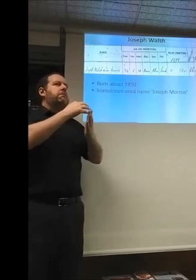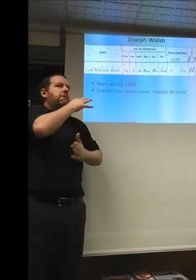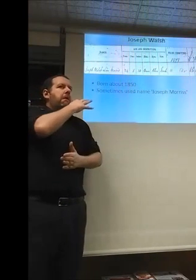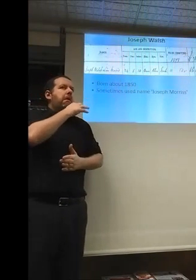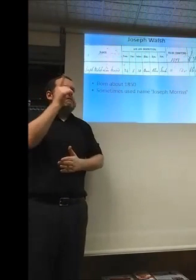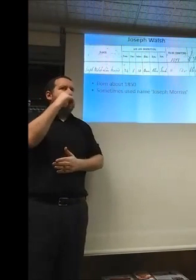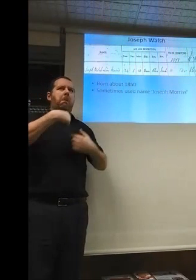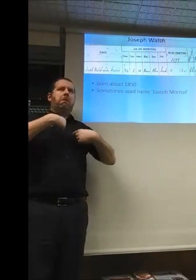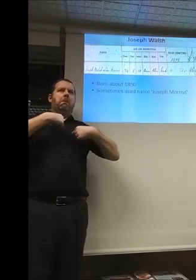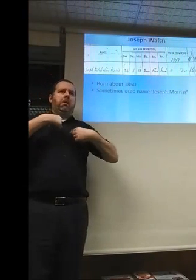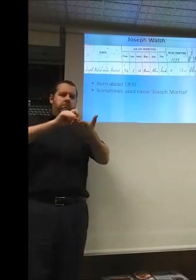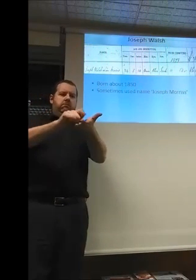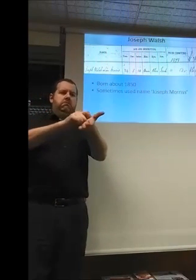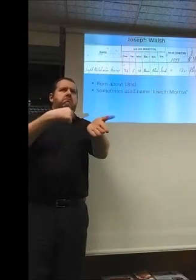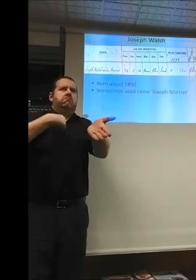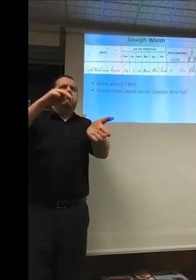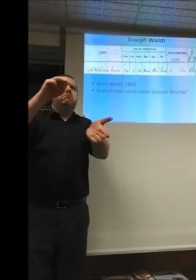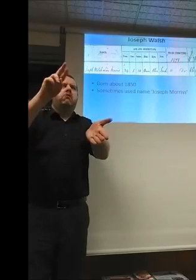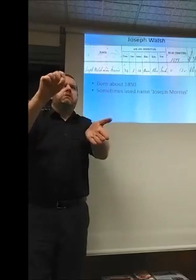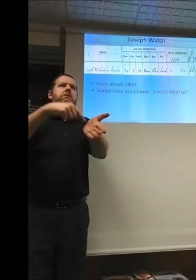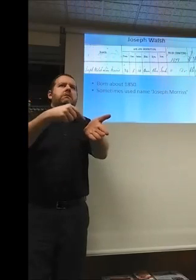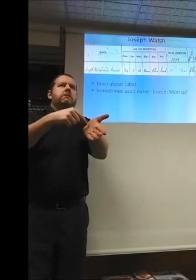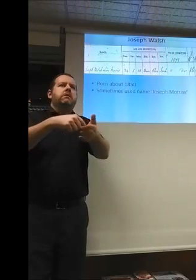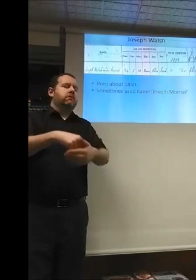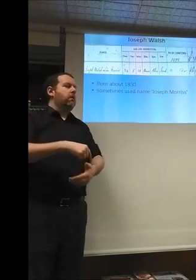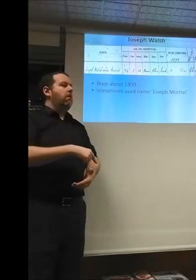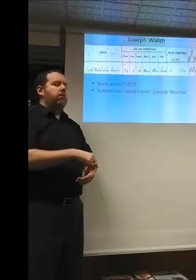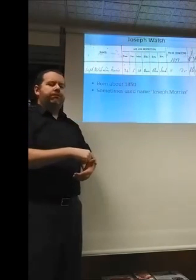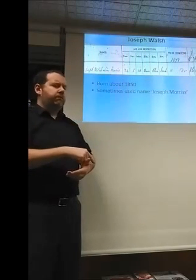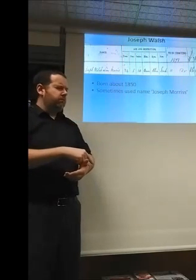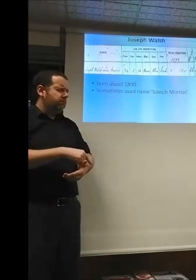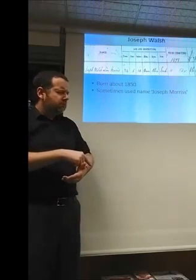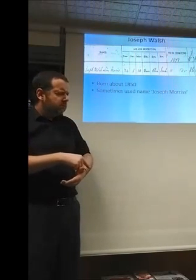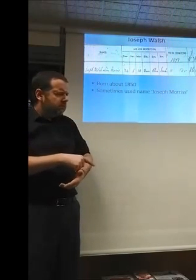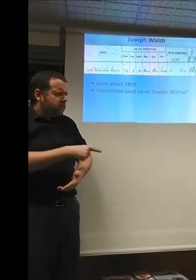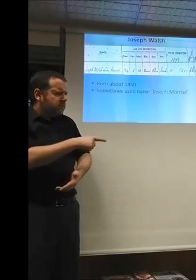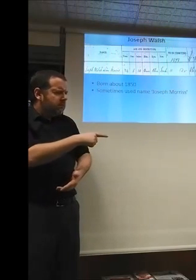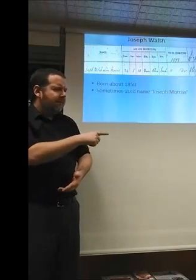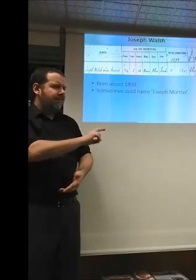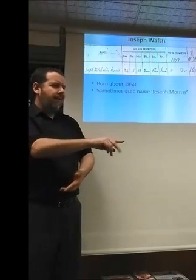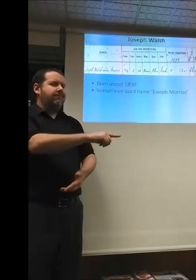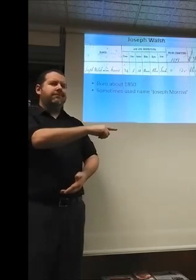So the interpreter worked for the prison, and that man’s name was Mr. Young, who worked